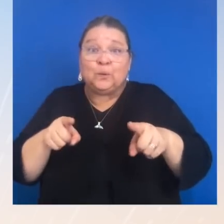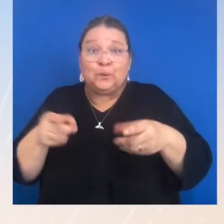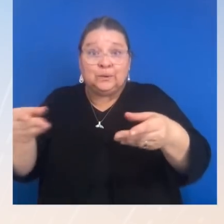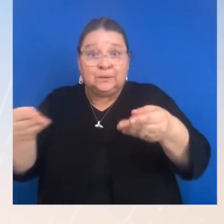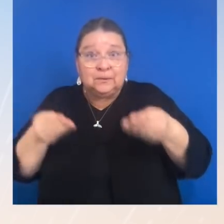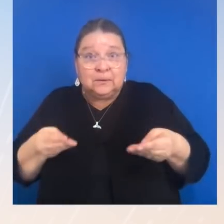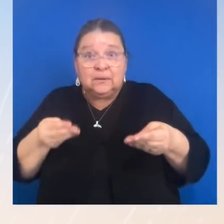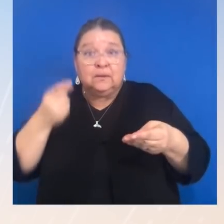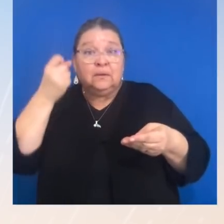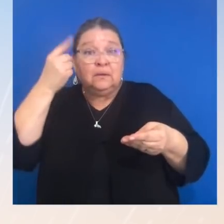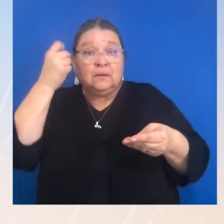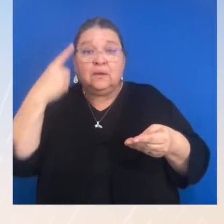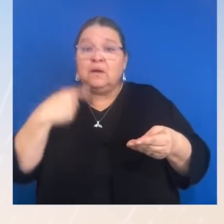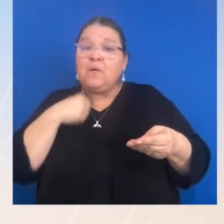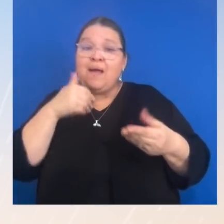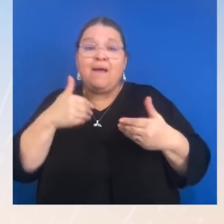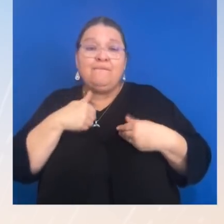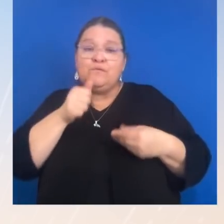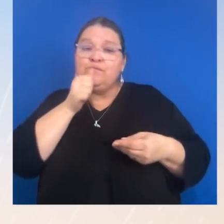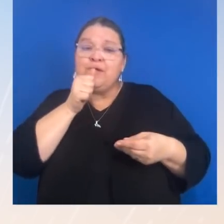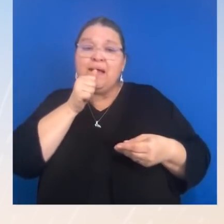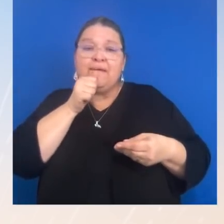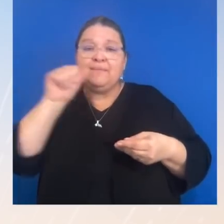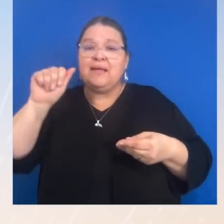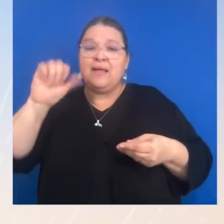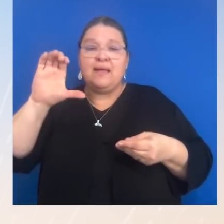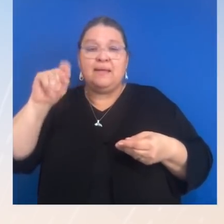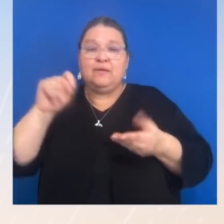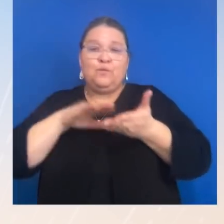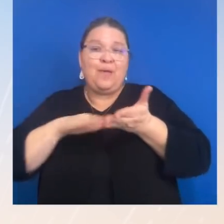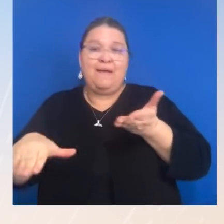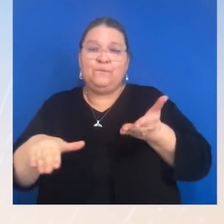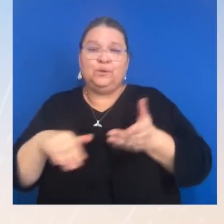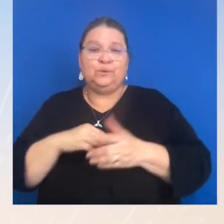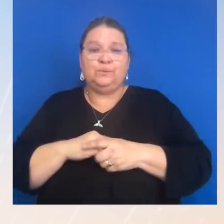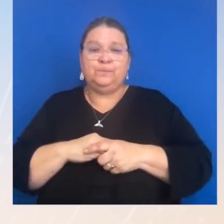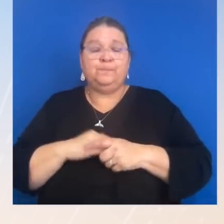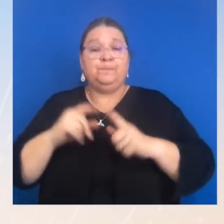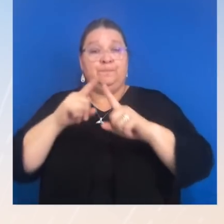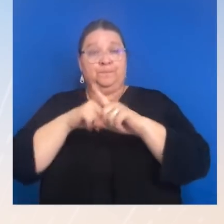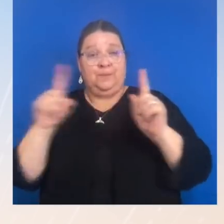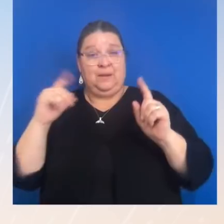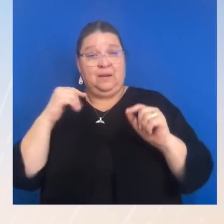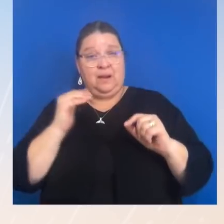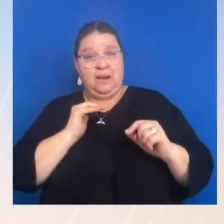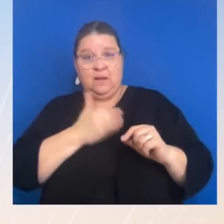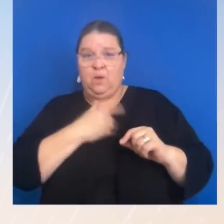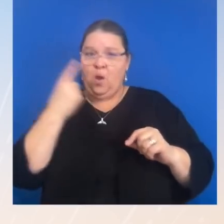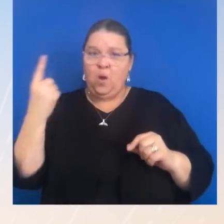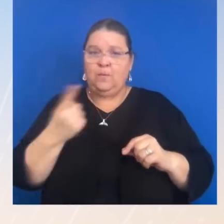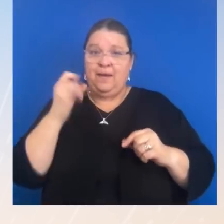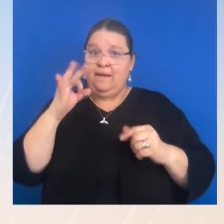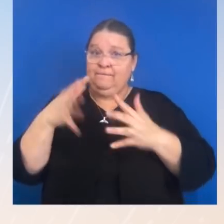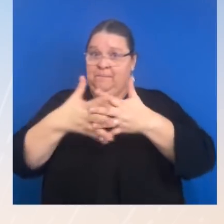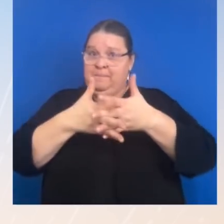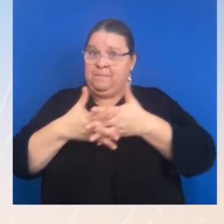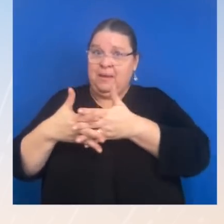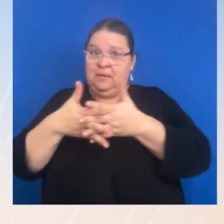But our objective is always to bring American citizens home who are detained in foreign countries. So, that will remain our focus,